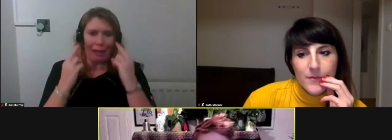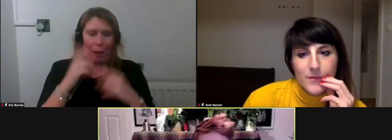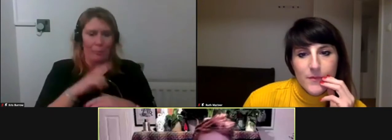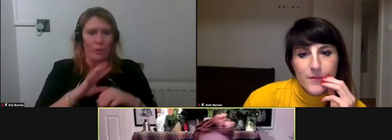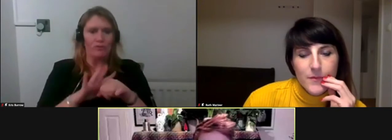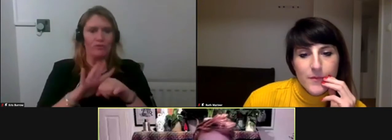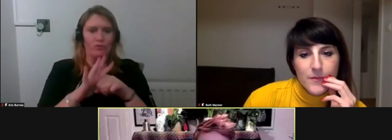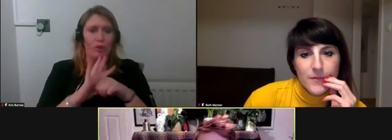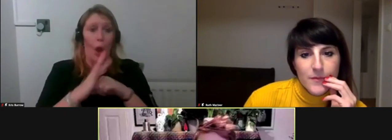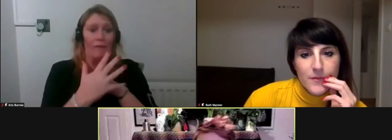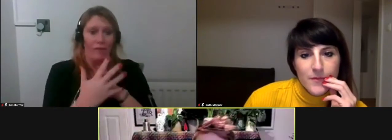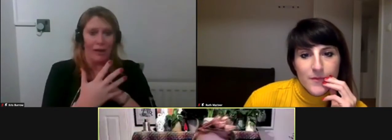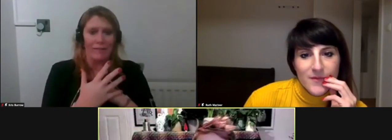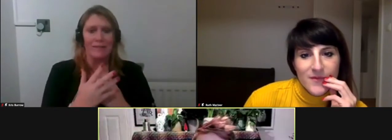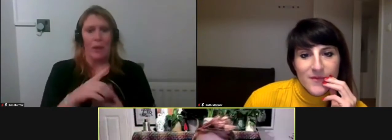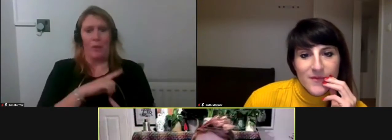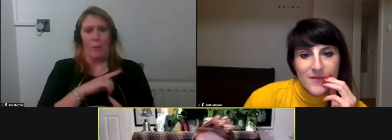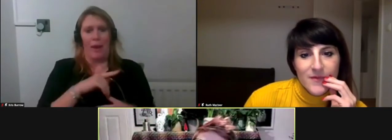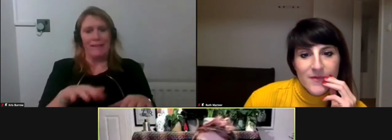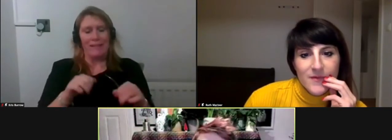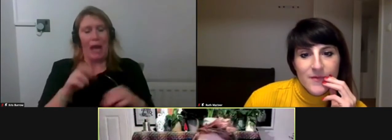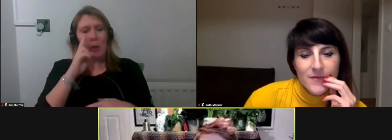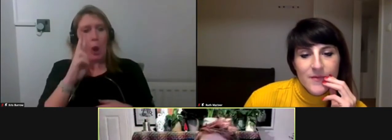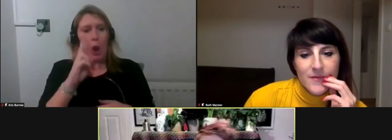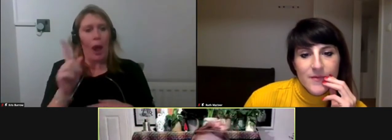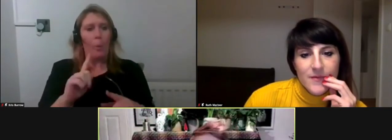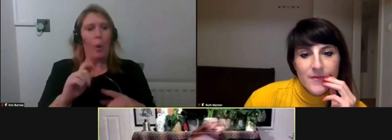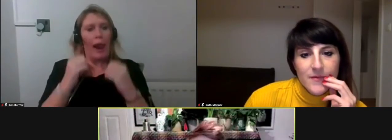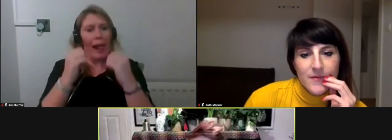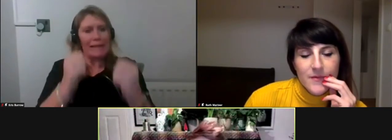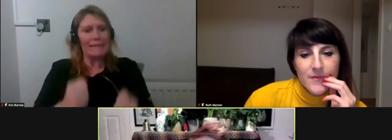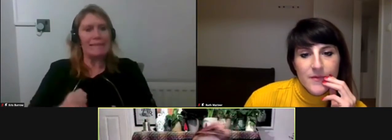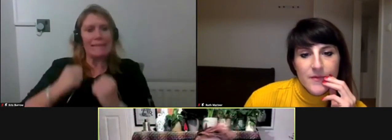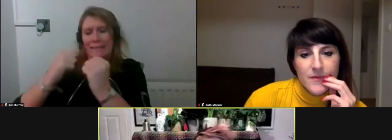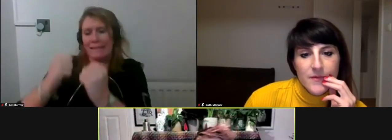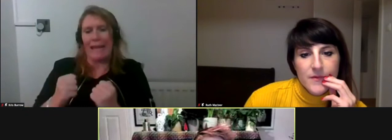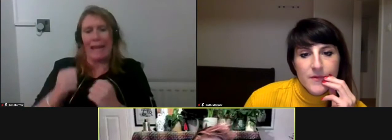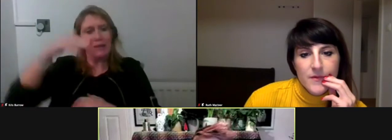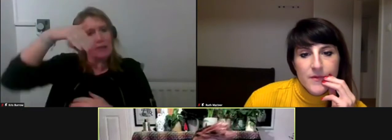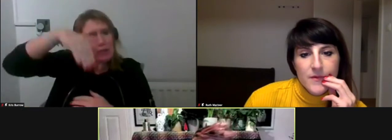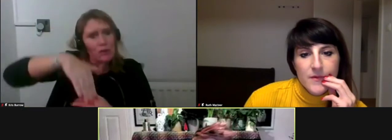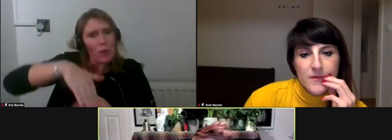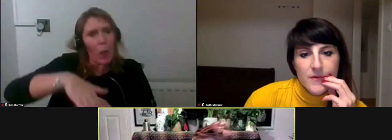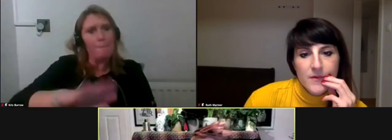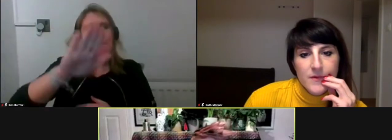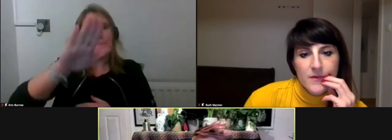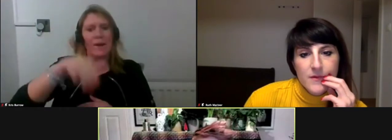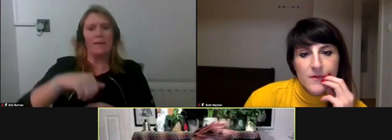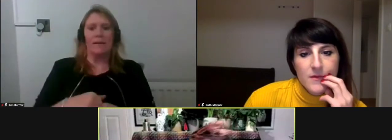look like a ski hope unfortunately. I also have gigantic black-framed round